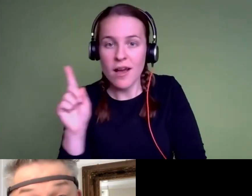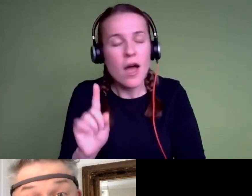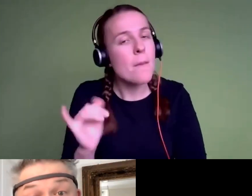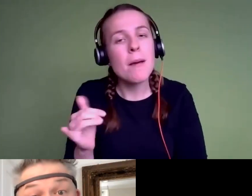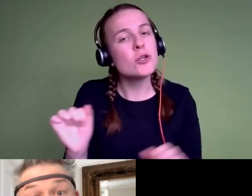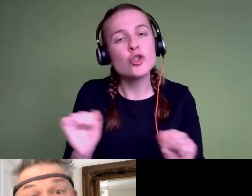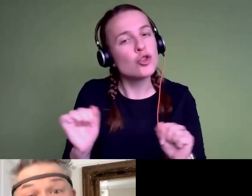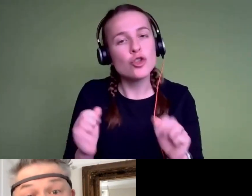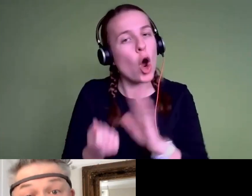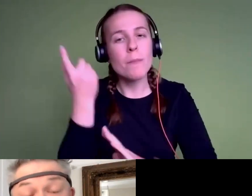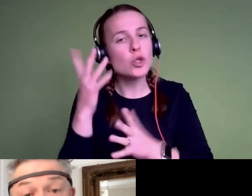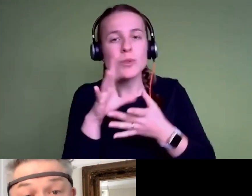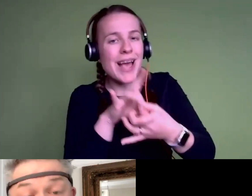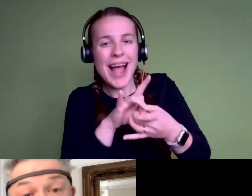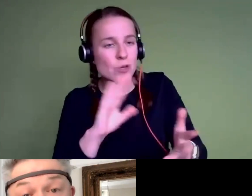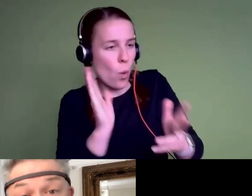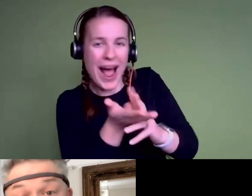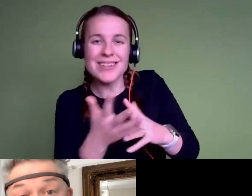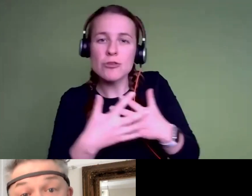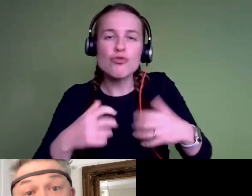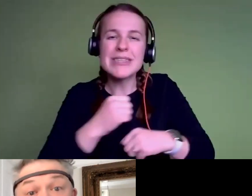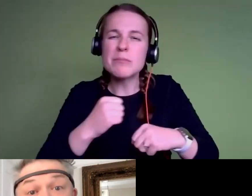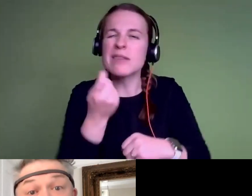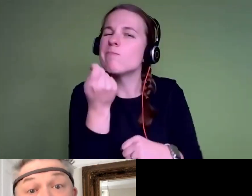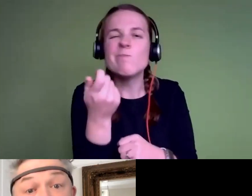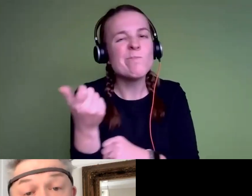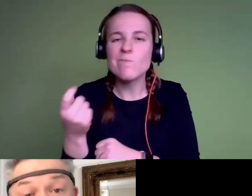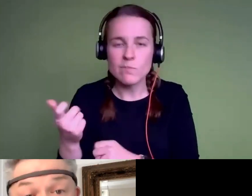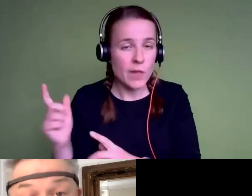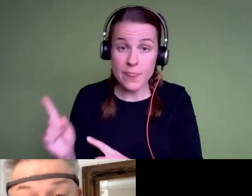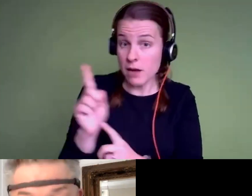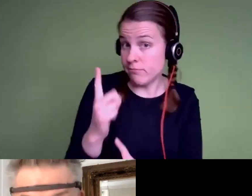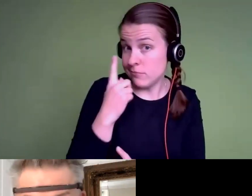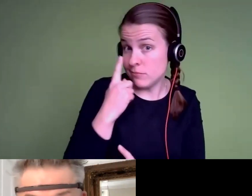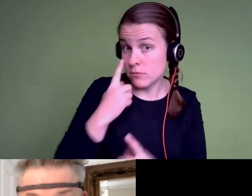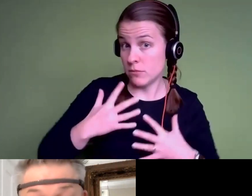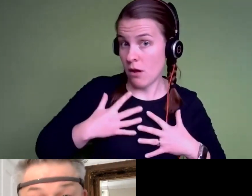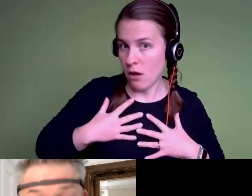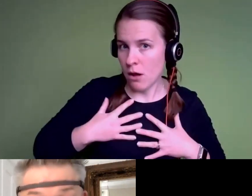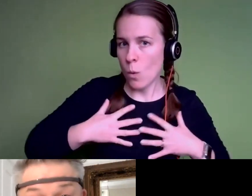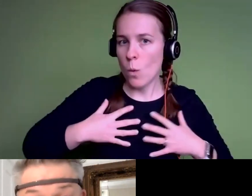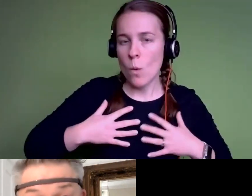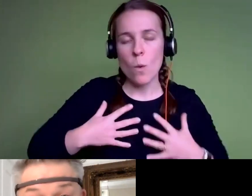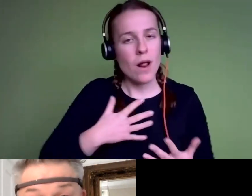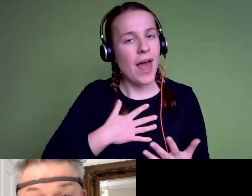very popular. We have seen some incredible responses from people who maybe have not had the opportunity to engage